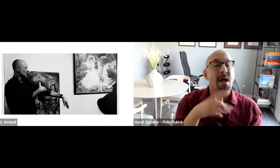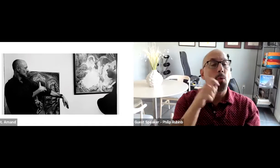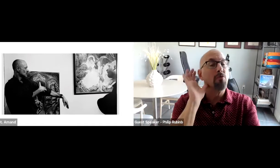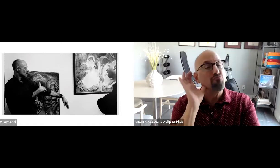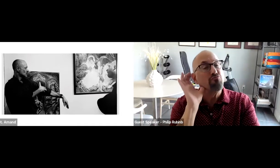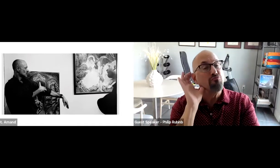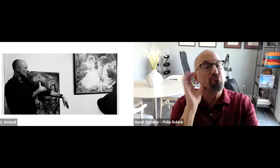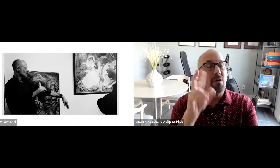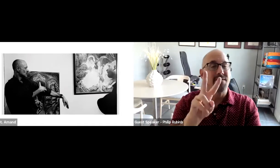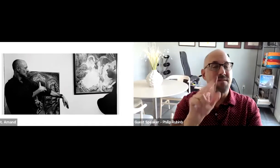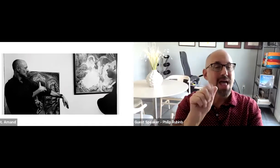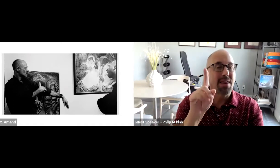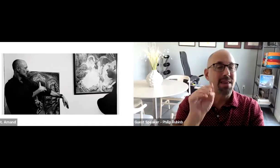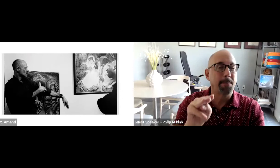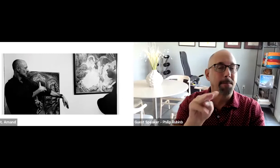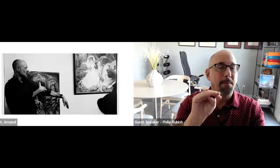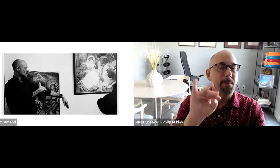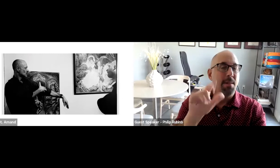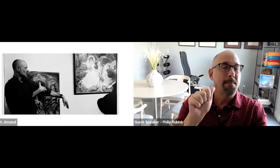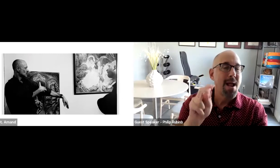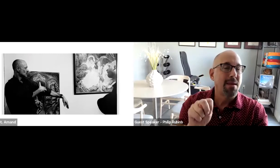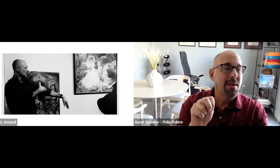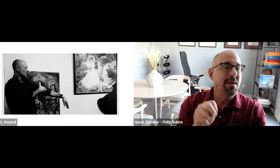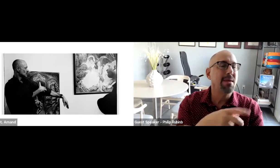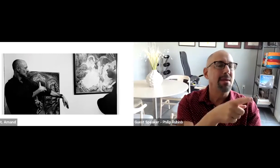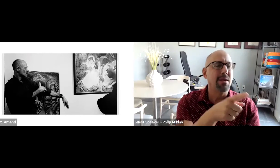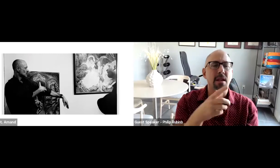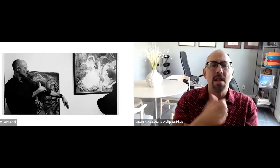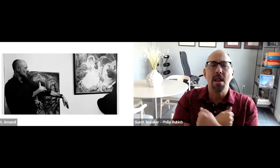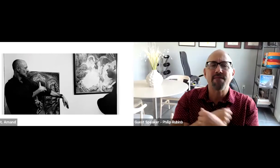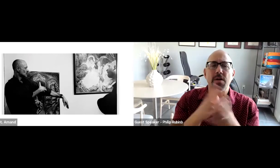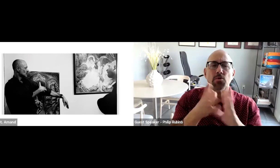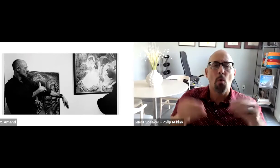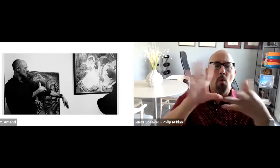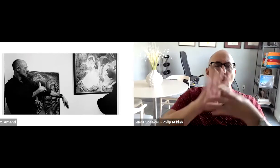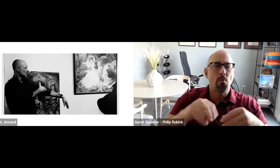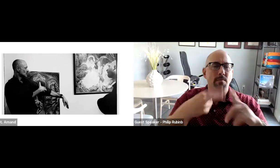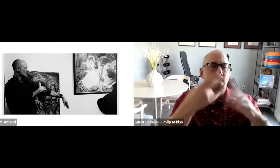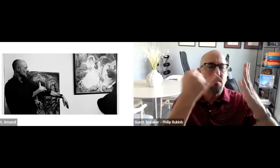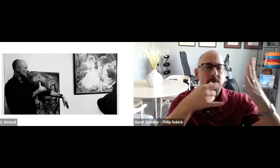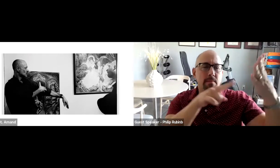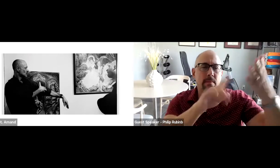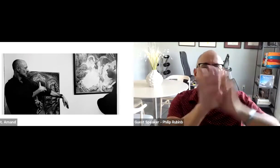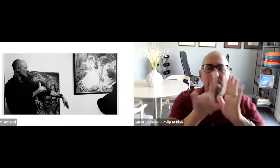but here, he would go to the Oakland Museum and others. And you could see somebody listening to him be a docent